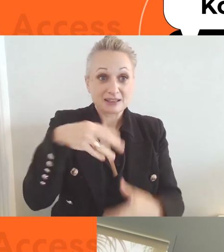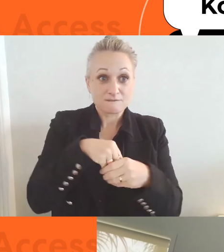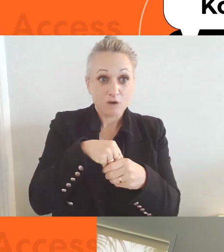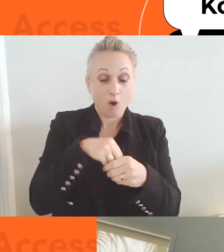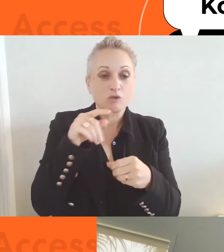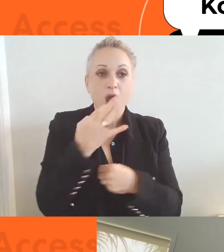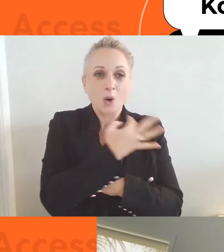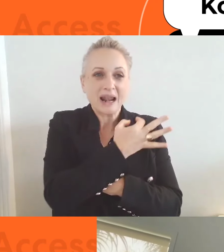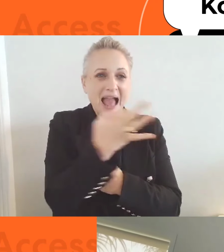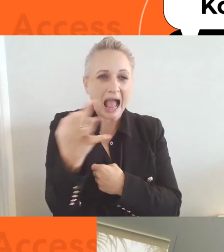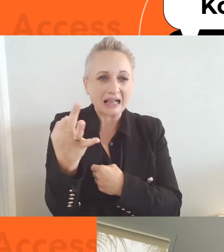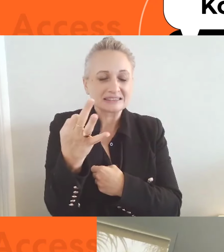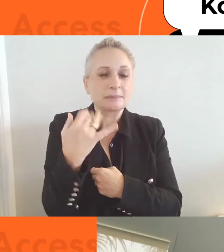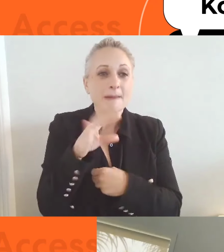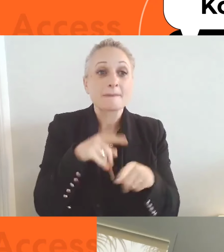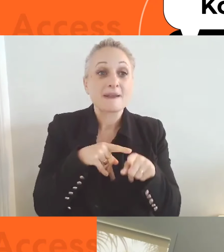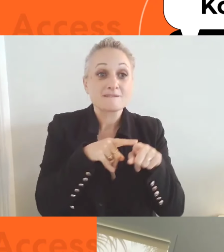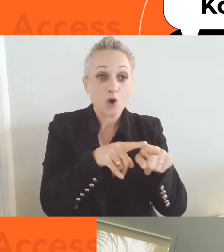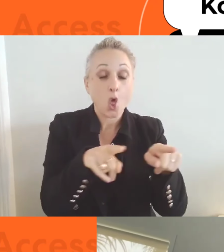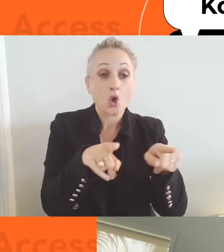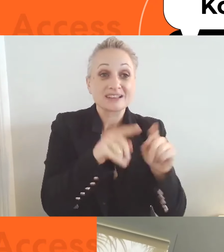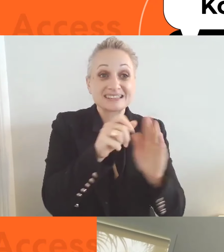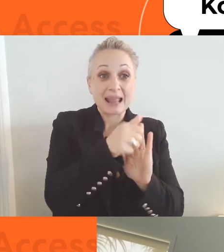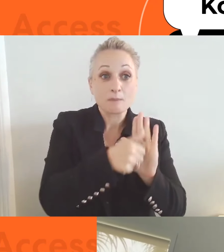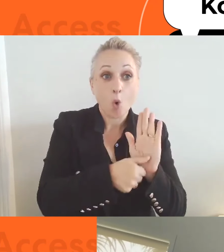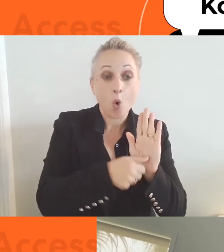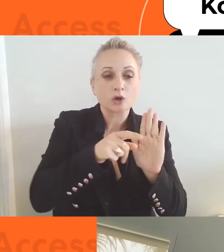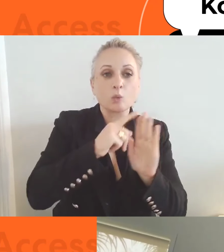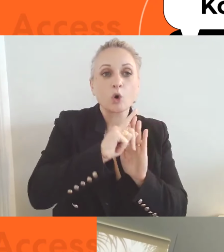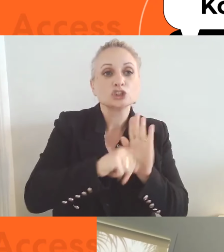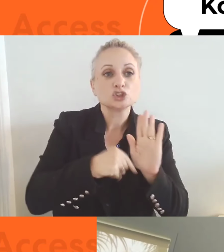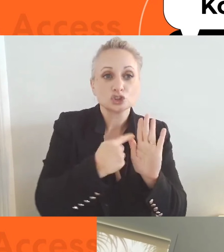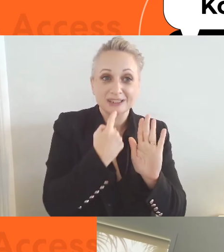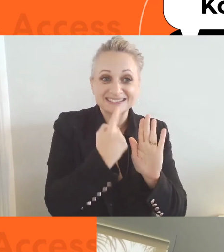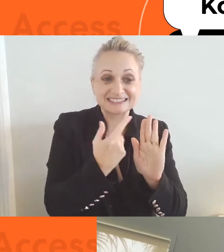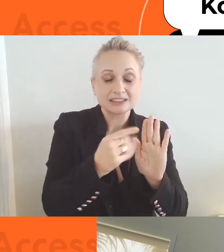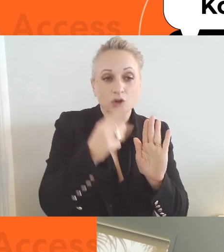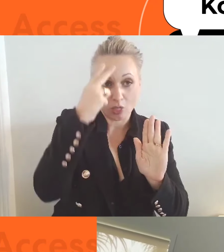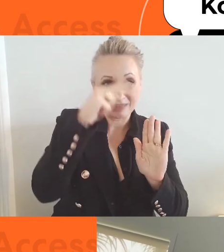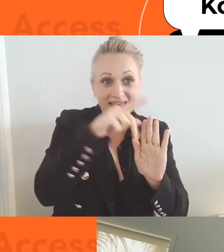order as what Juliana had them on the list for. So if the first